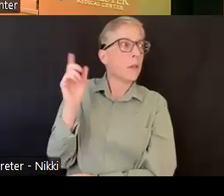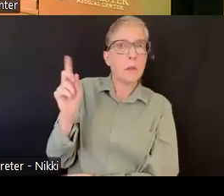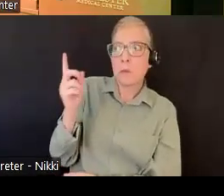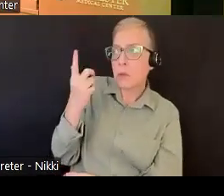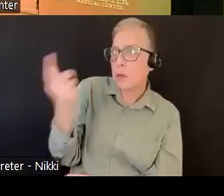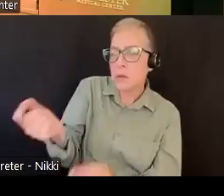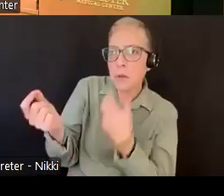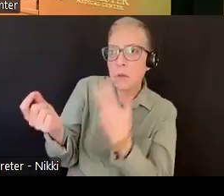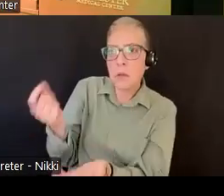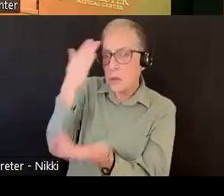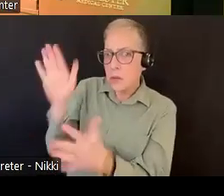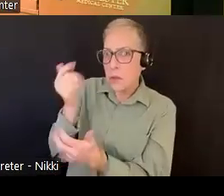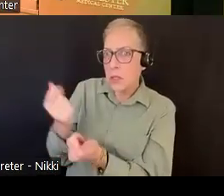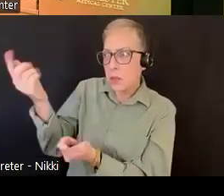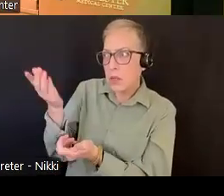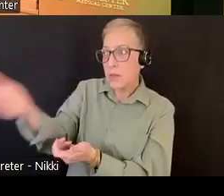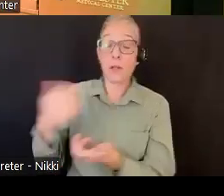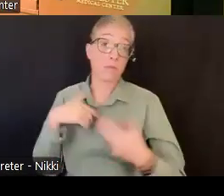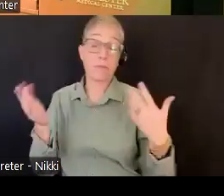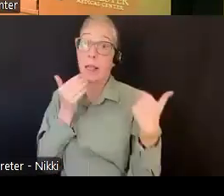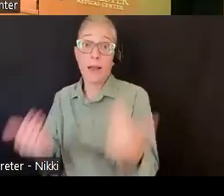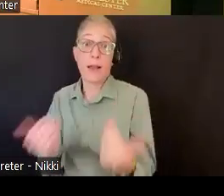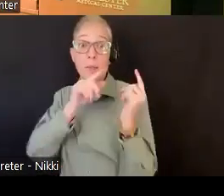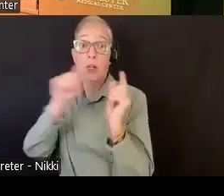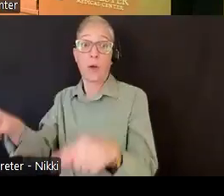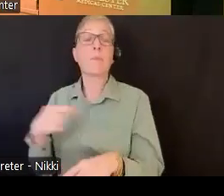going to be back in a year." And I was like, "No, no, no. I'm going to go see see how it goes." So